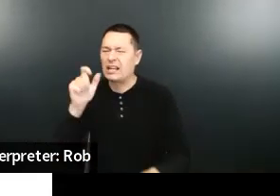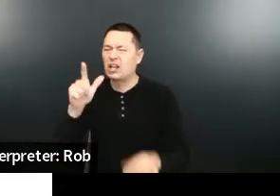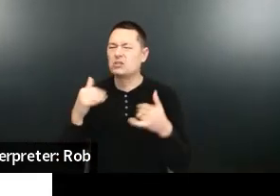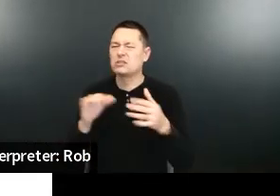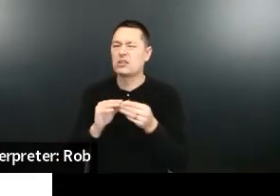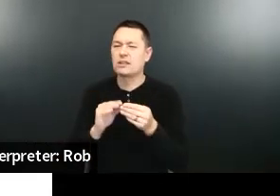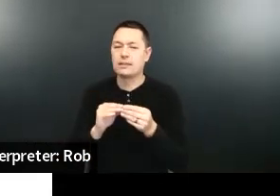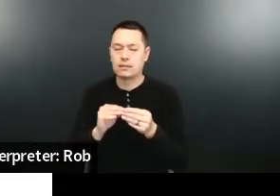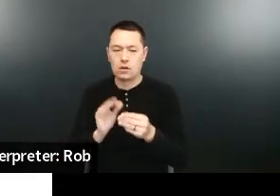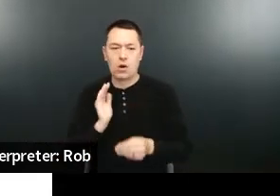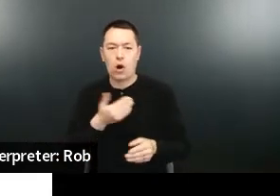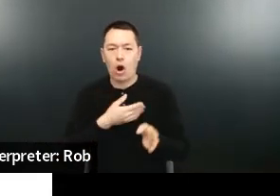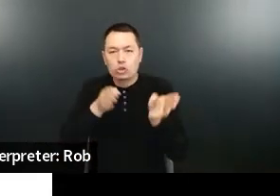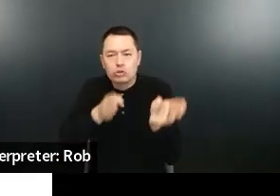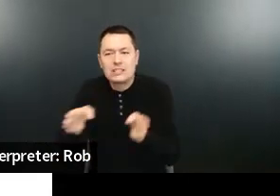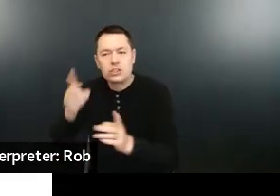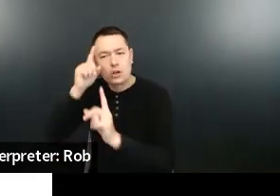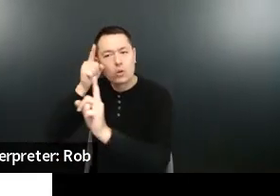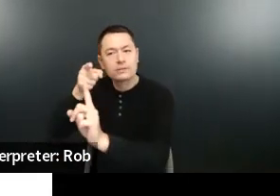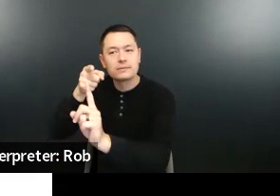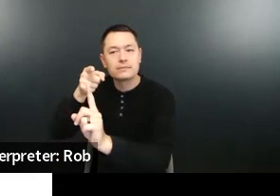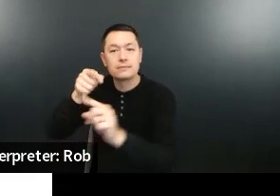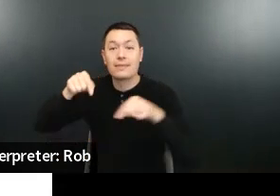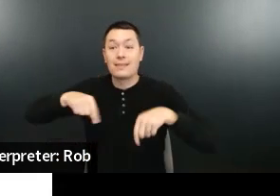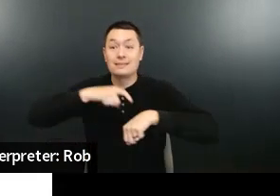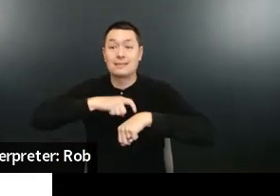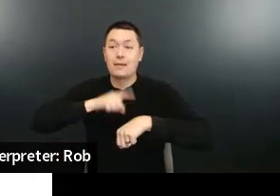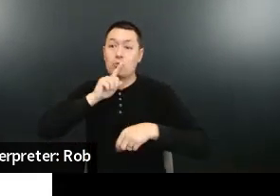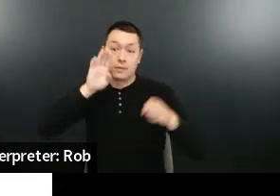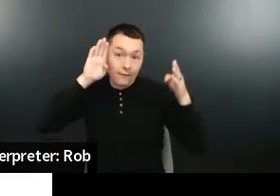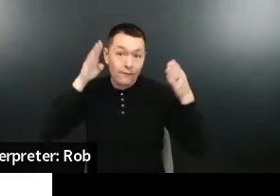And this time around, we really centering on our students journey.